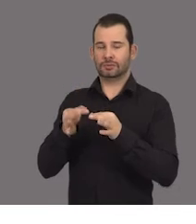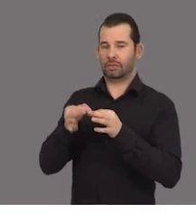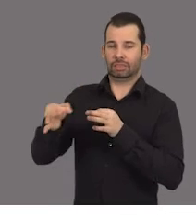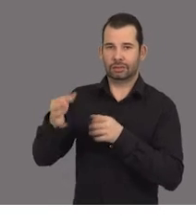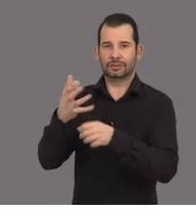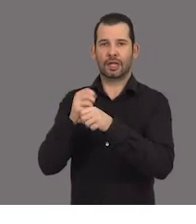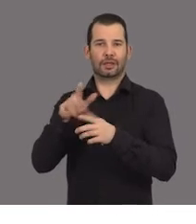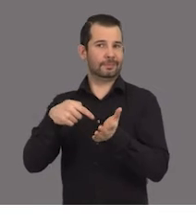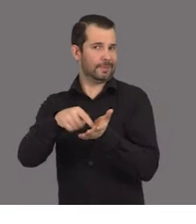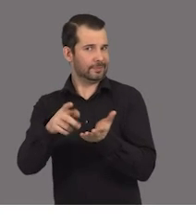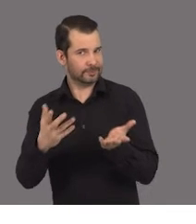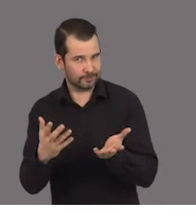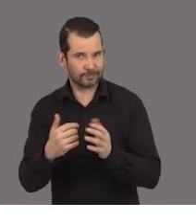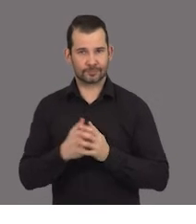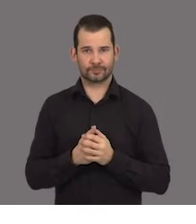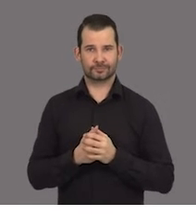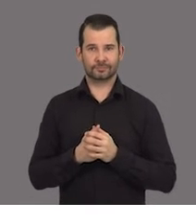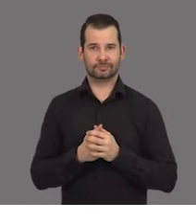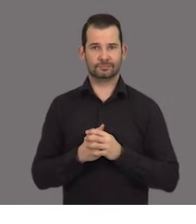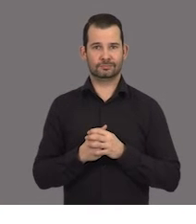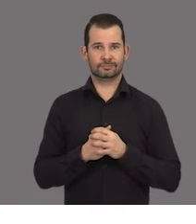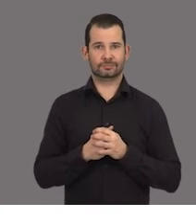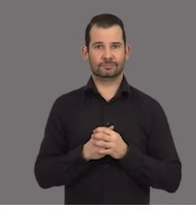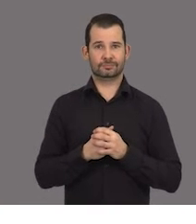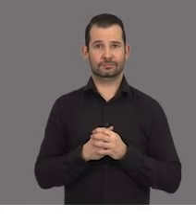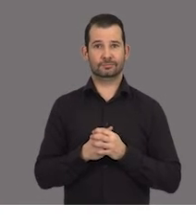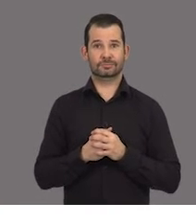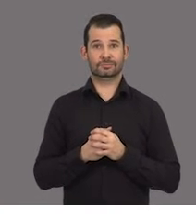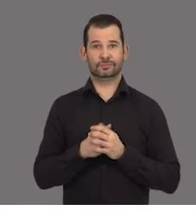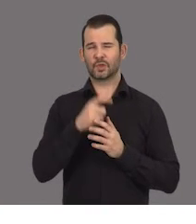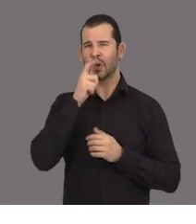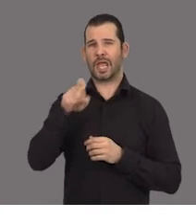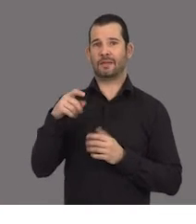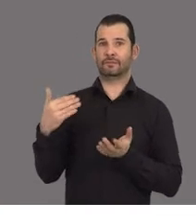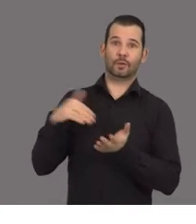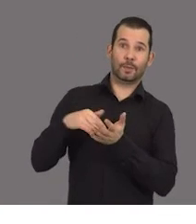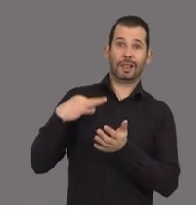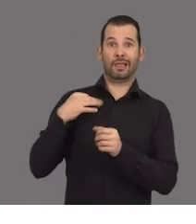You don’t have to re-apply every year, but you and your spouse or